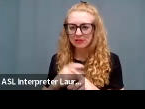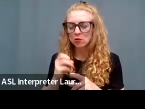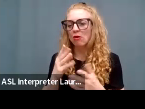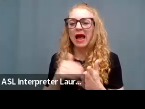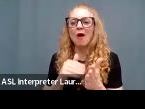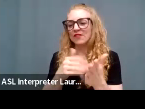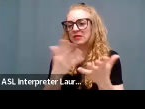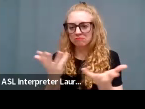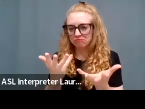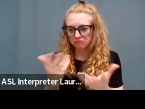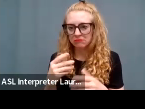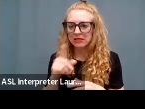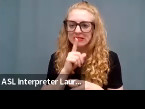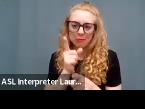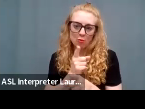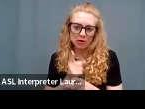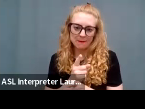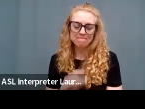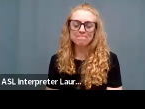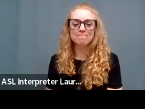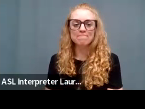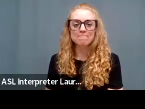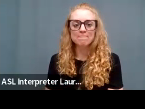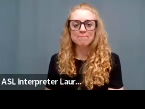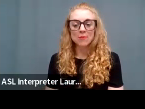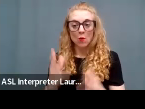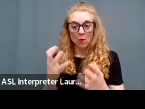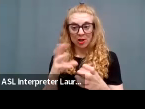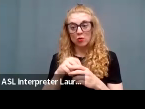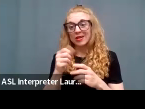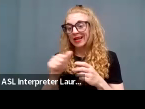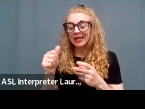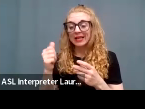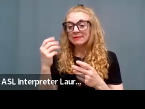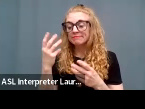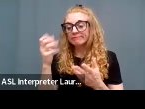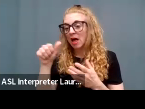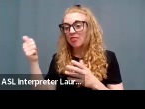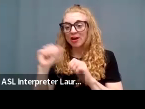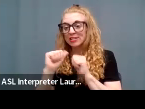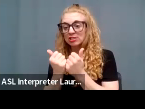think it's appropriate um do we want to include any outside agencies a a service provider like my